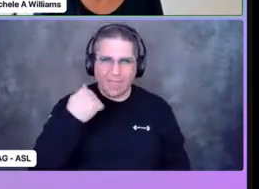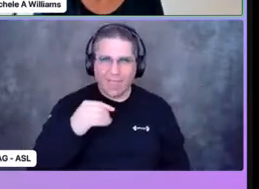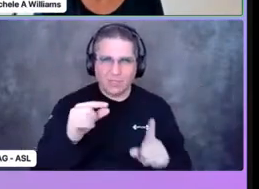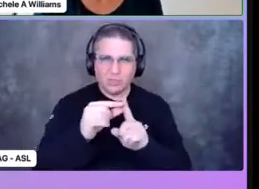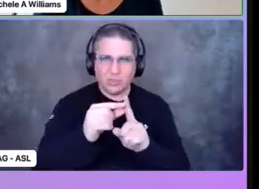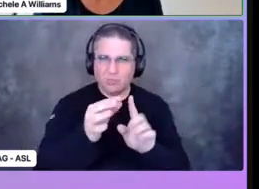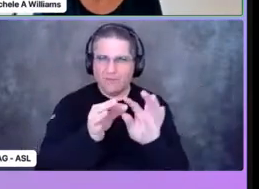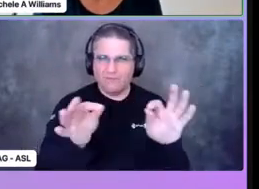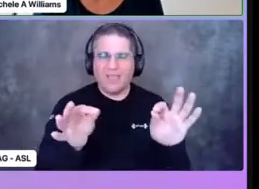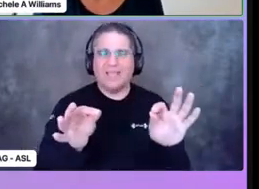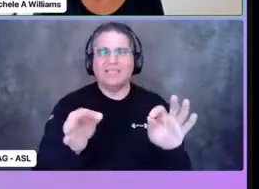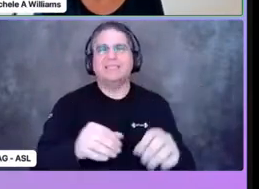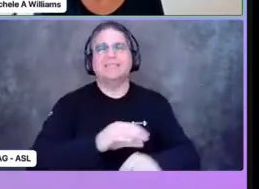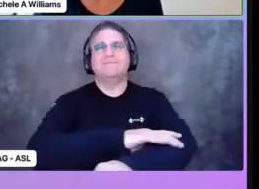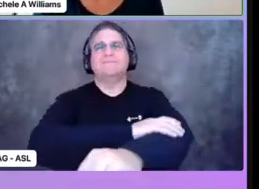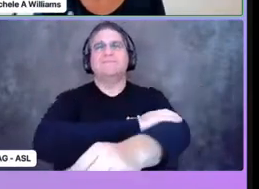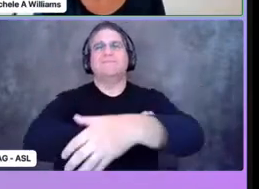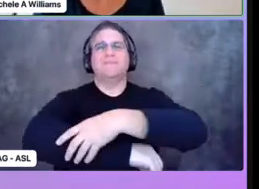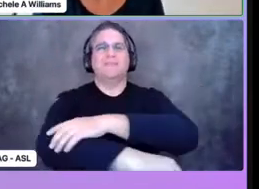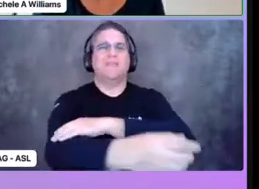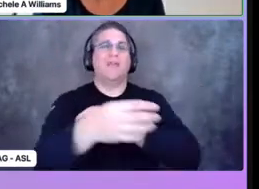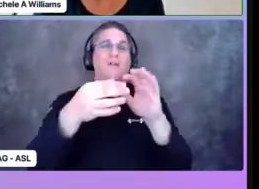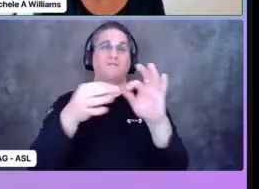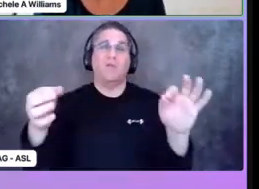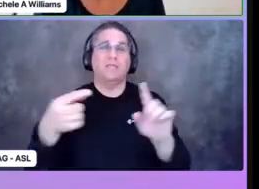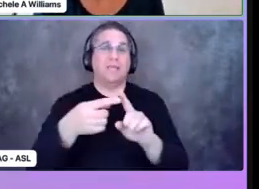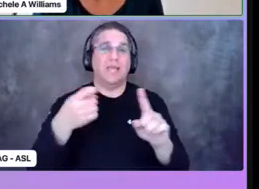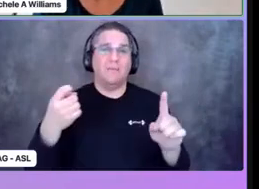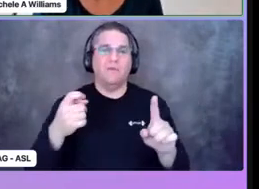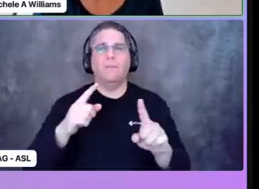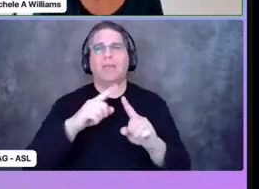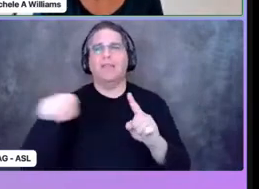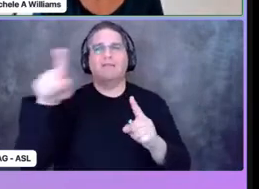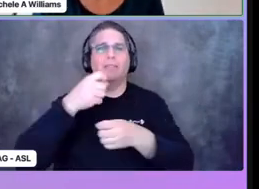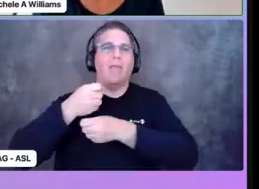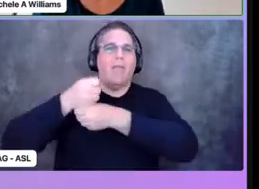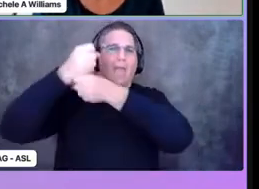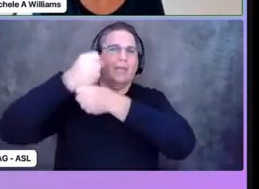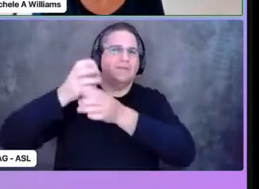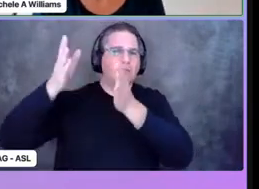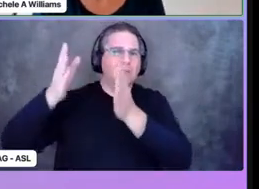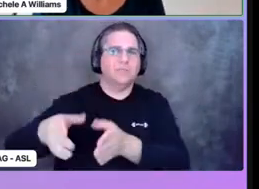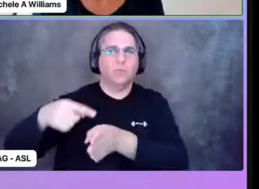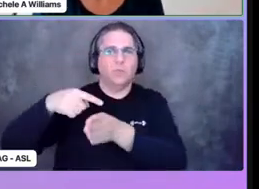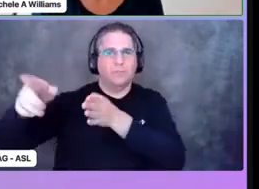left, or the need to shift left. And if you are not familiar with that essentially term, that is a phrasing that